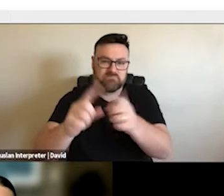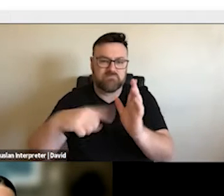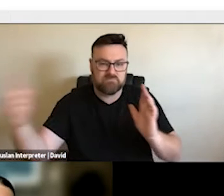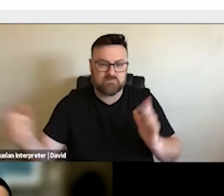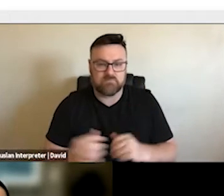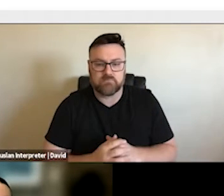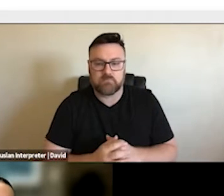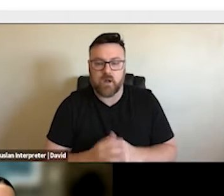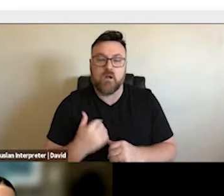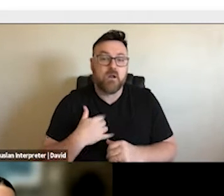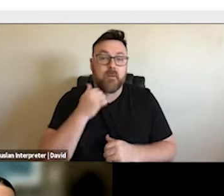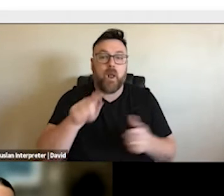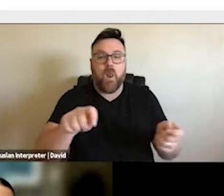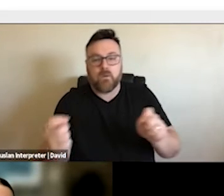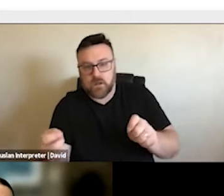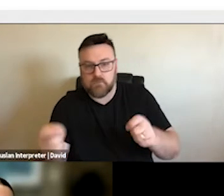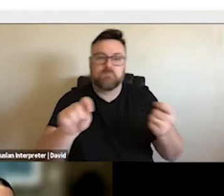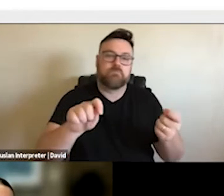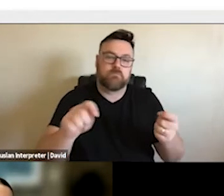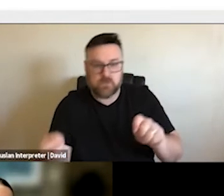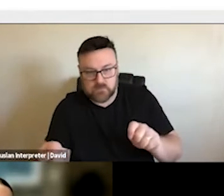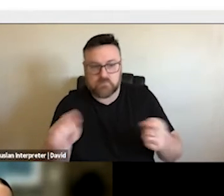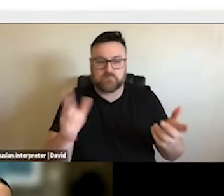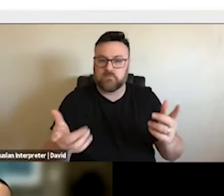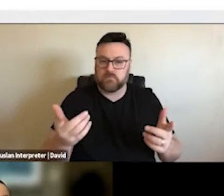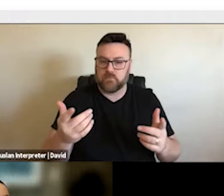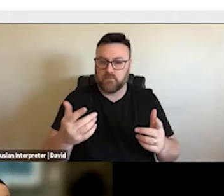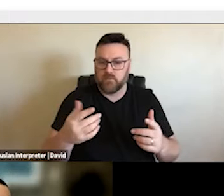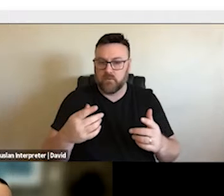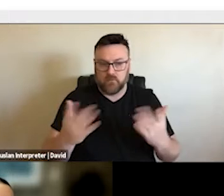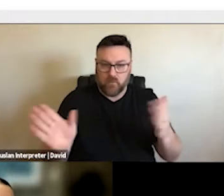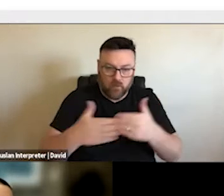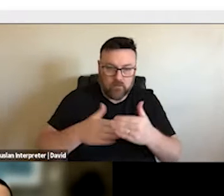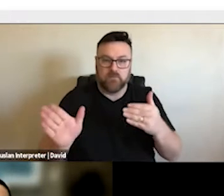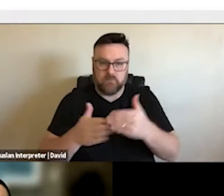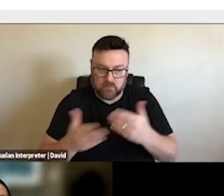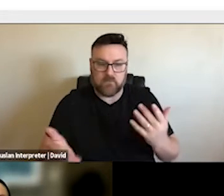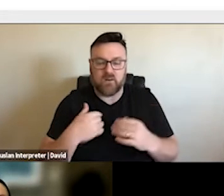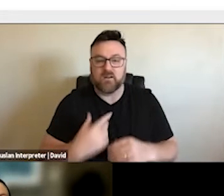may change in and out of lockdown, as we have said there's that one in 10 who digital is